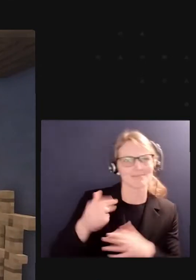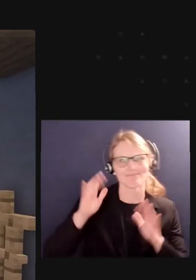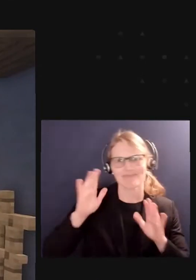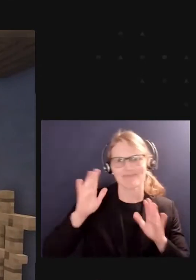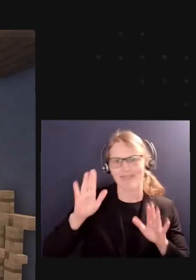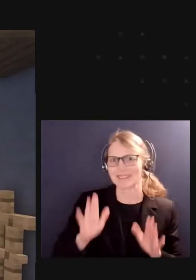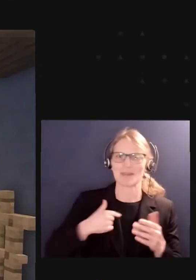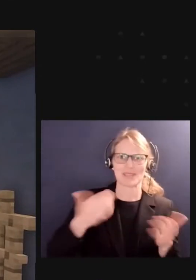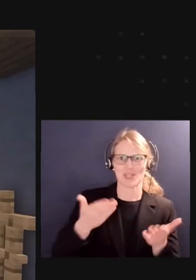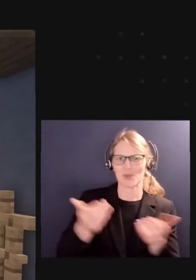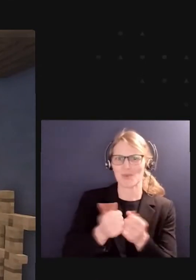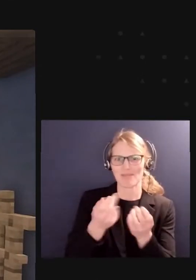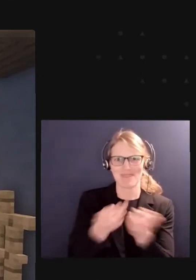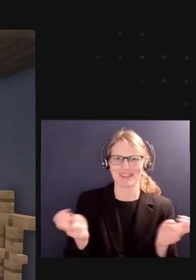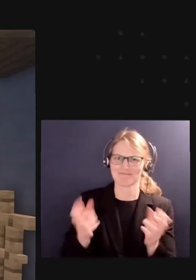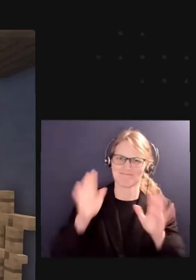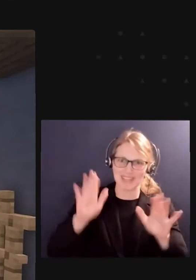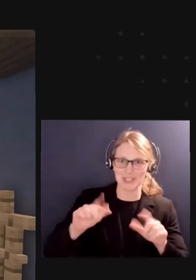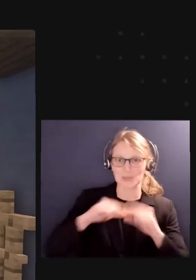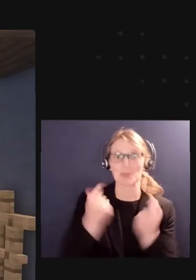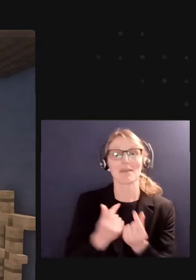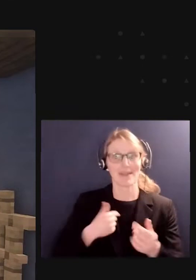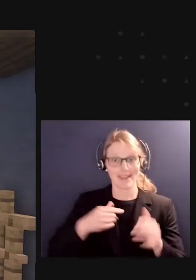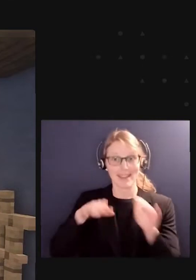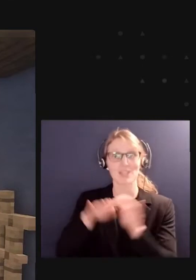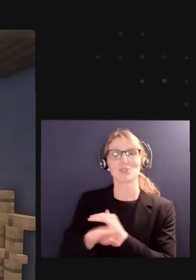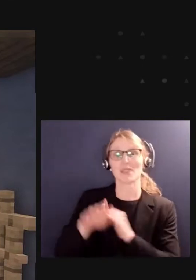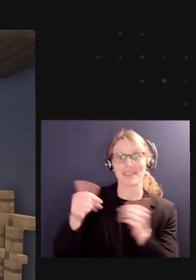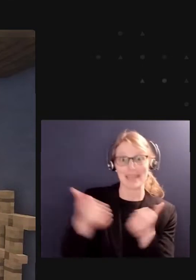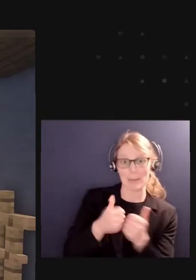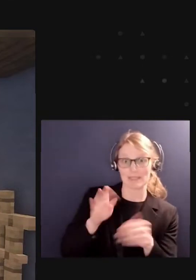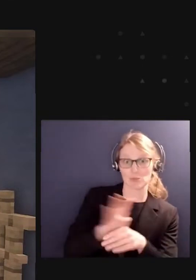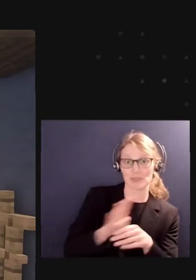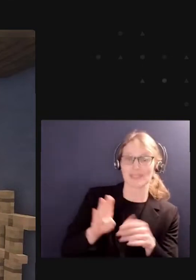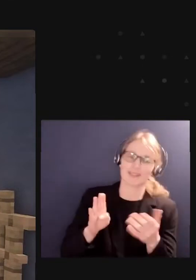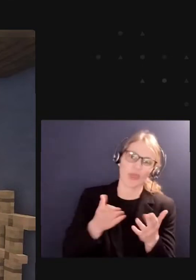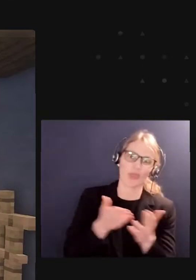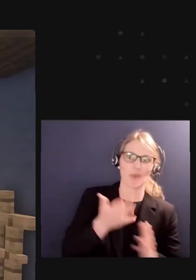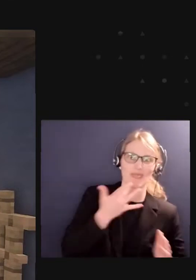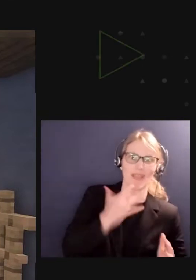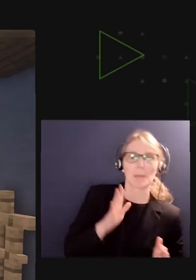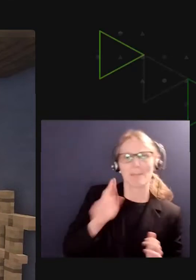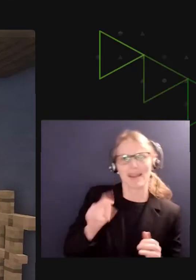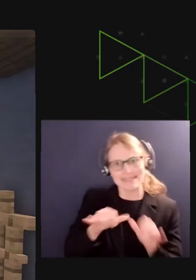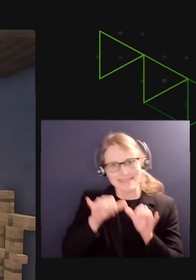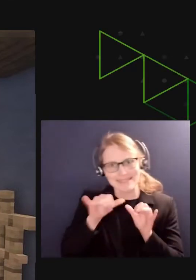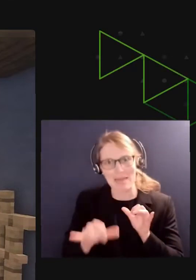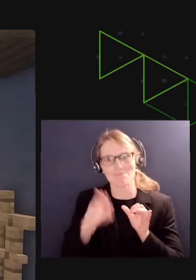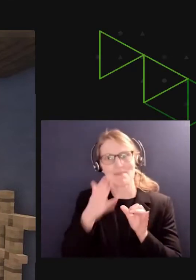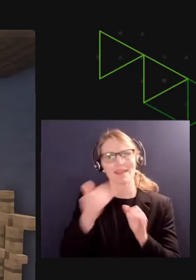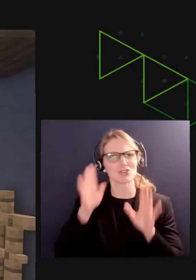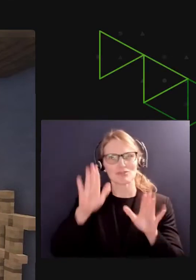I entered the games industry by luck, but I've stayed in the industry because of the people, including great leaders, like the ones you see on this panel,